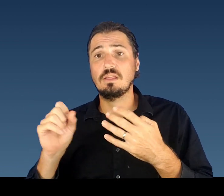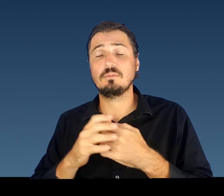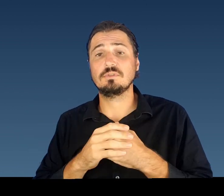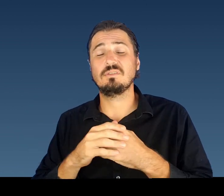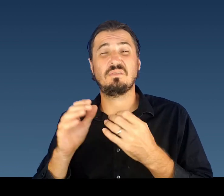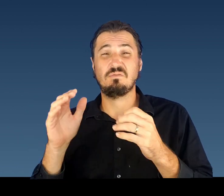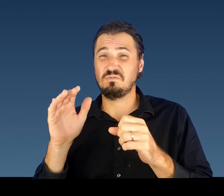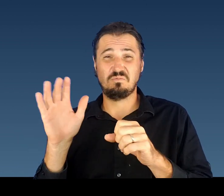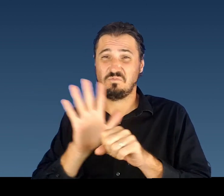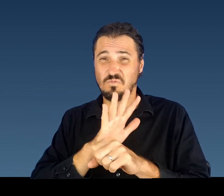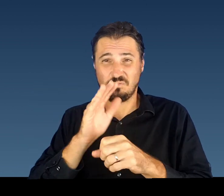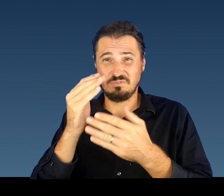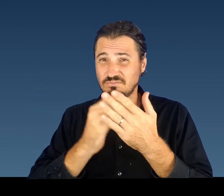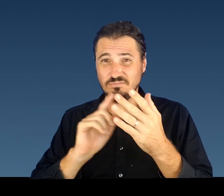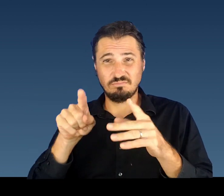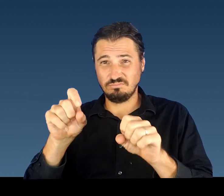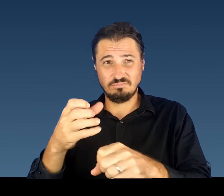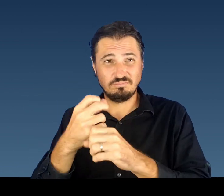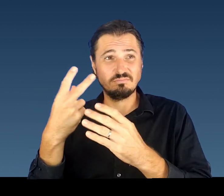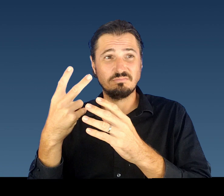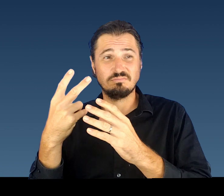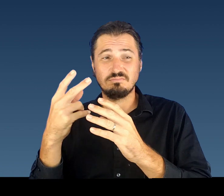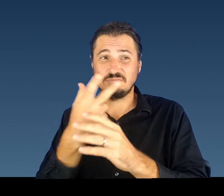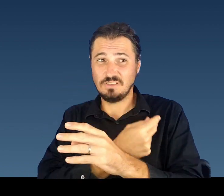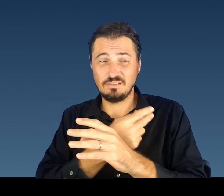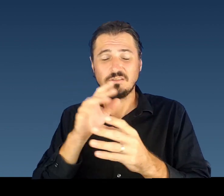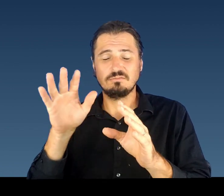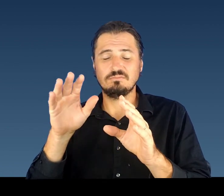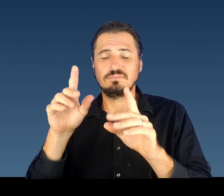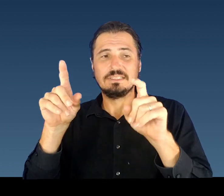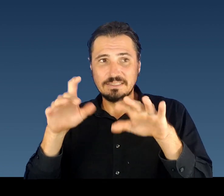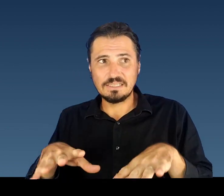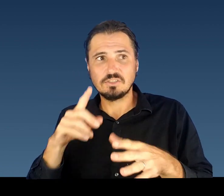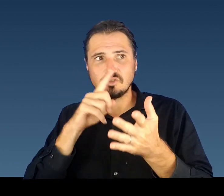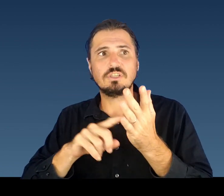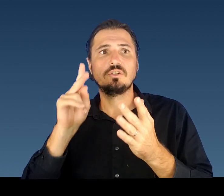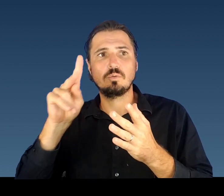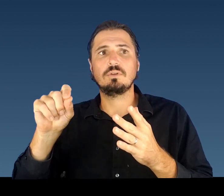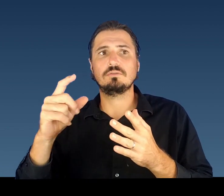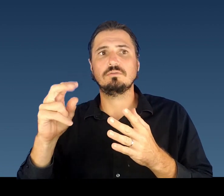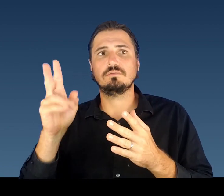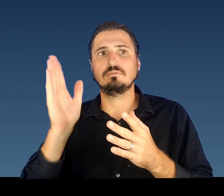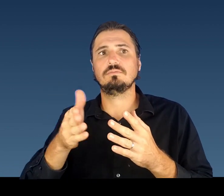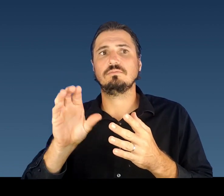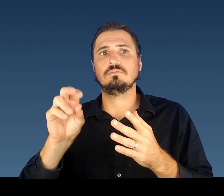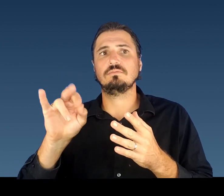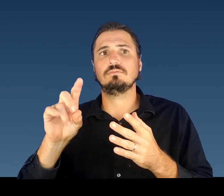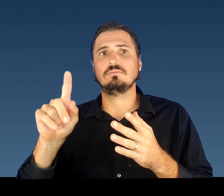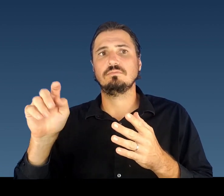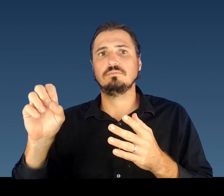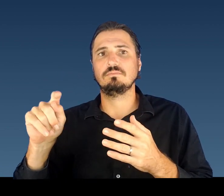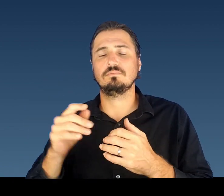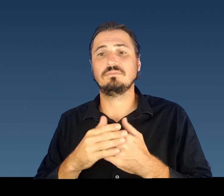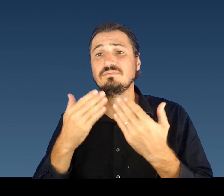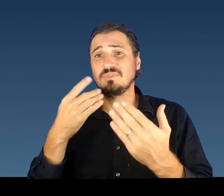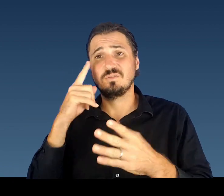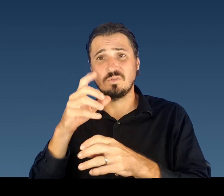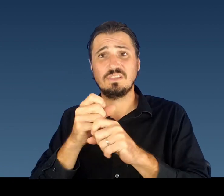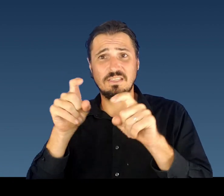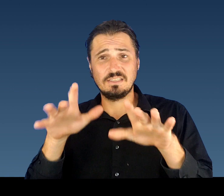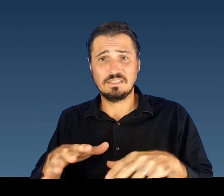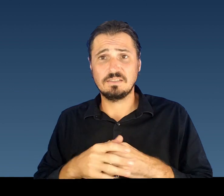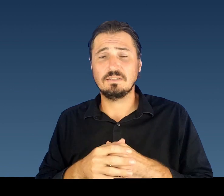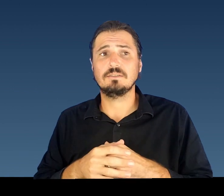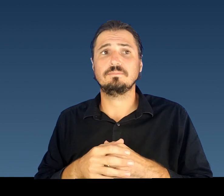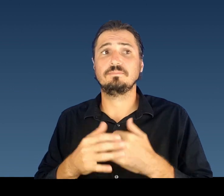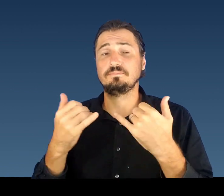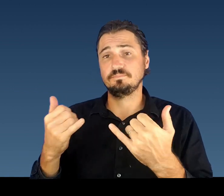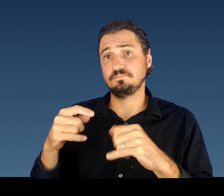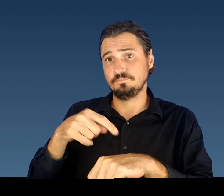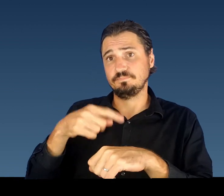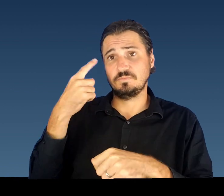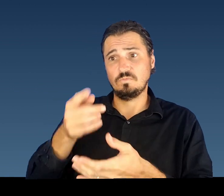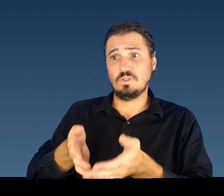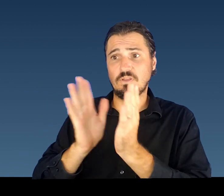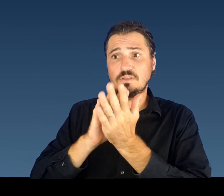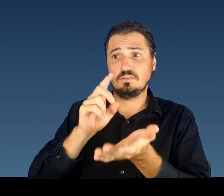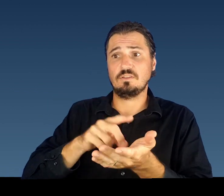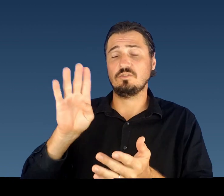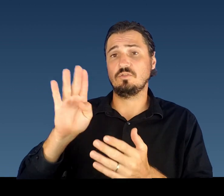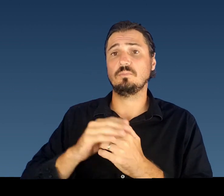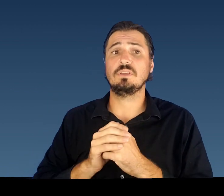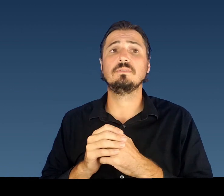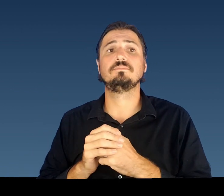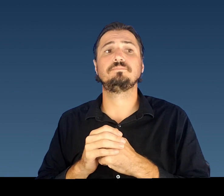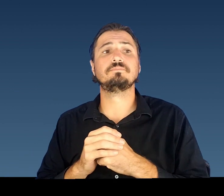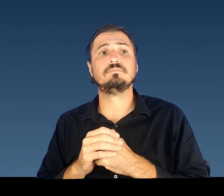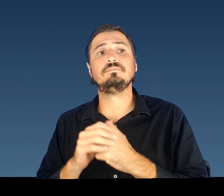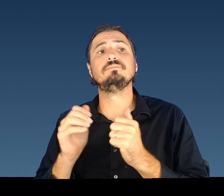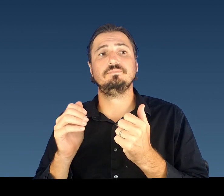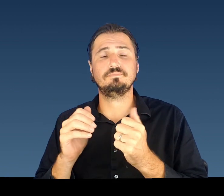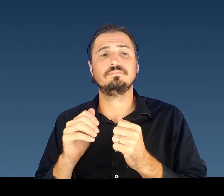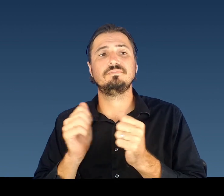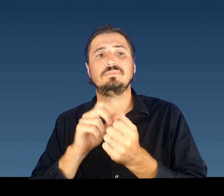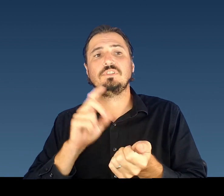Our free mobile testing van can be found around the island. The testing van will be in Kalaheo on Friday, Hanalei on Saturday, and Kapaa on Sunday, open from 9am to 1pm for each location